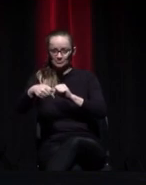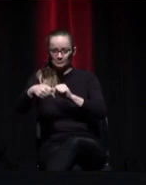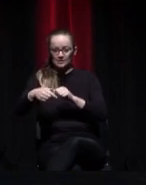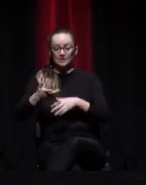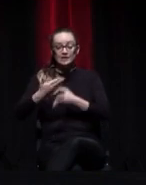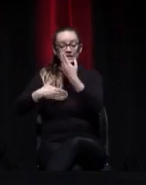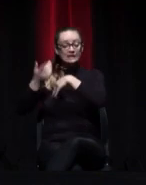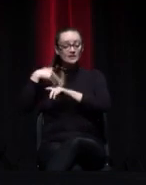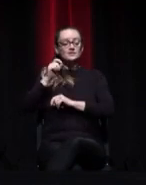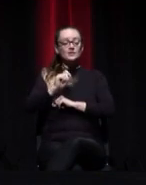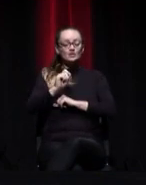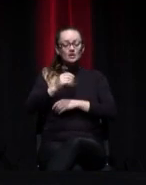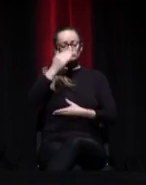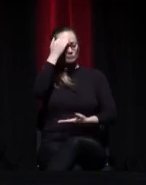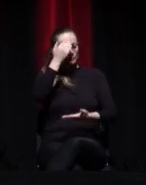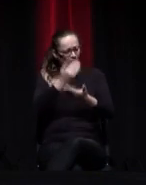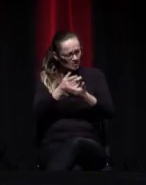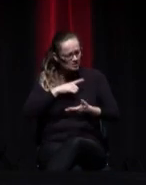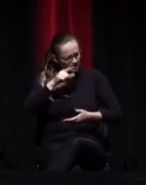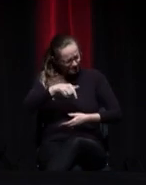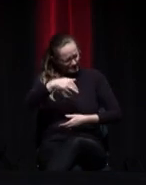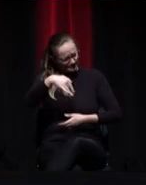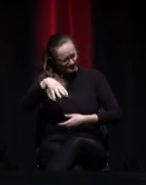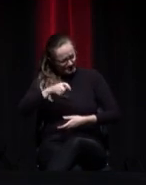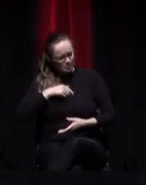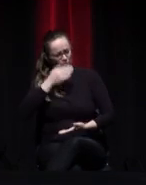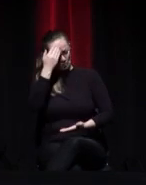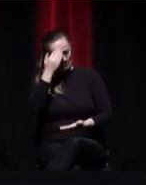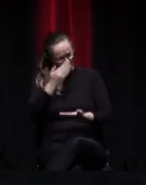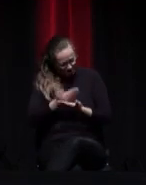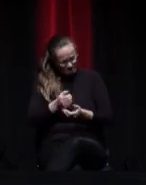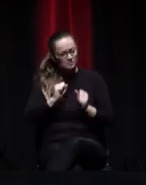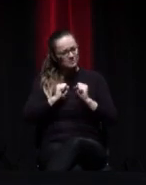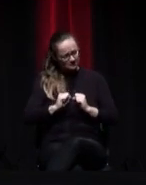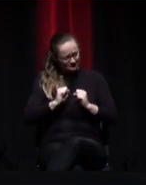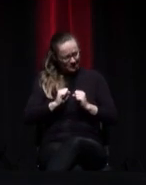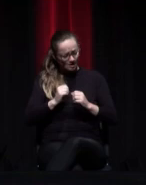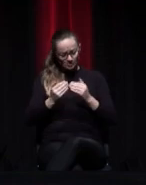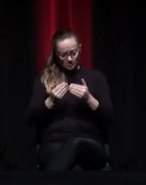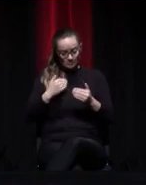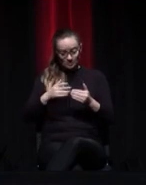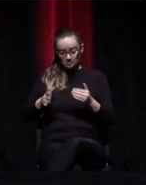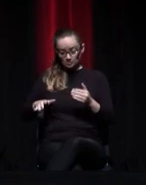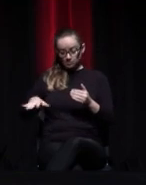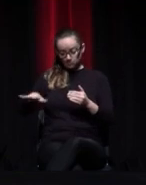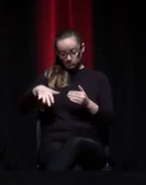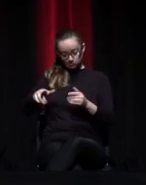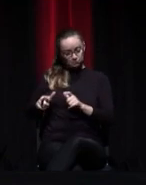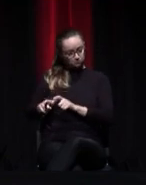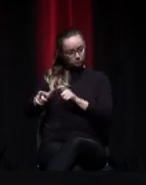some trust in the separation, in the frontier between the public and the private space.